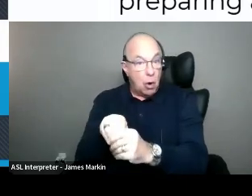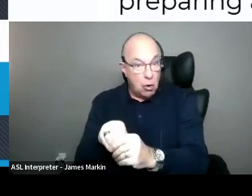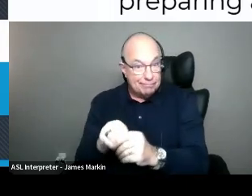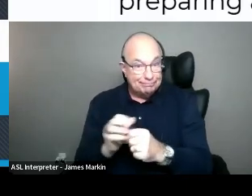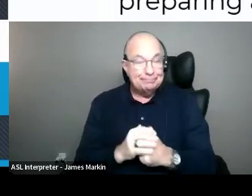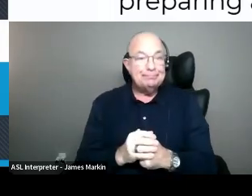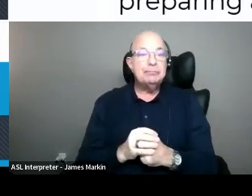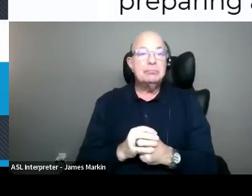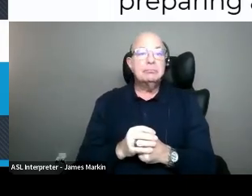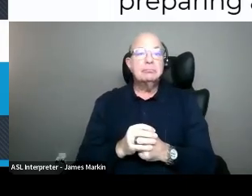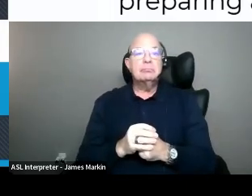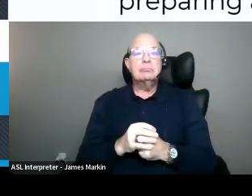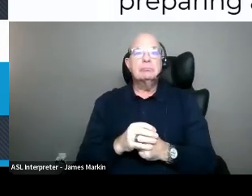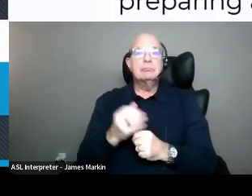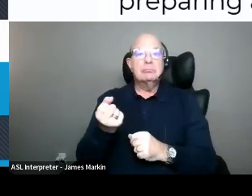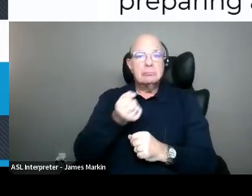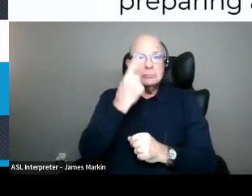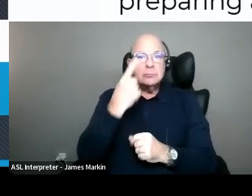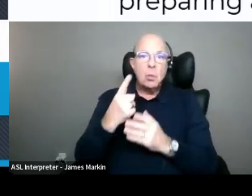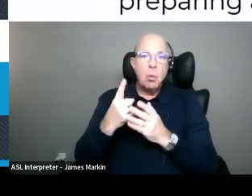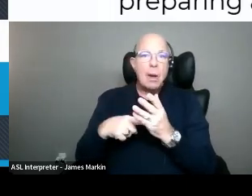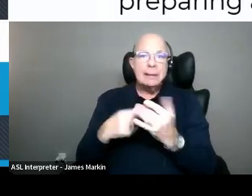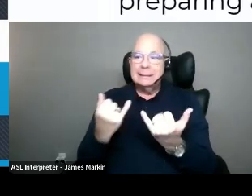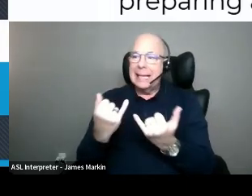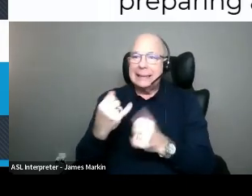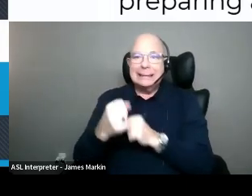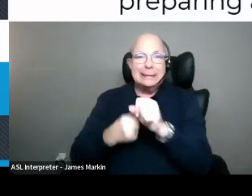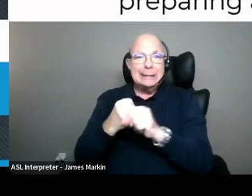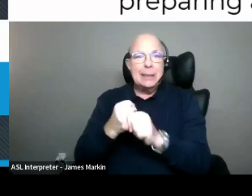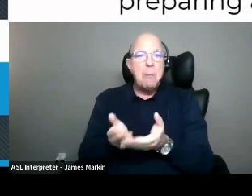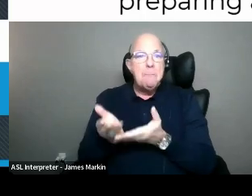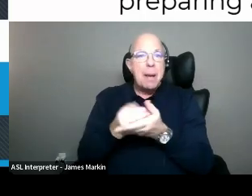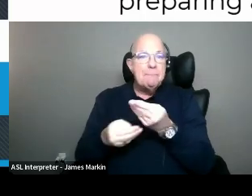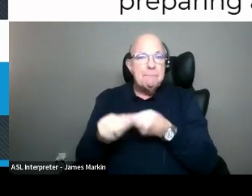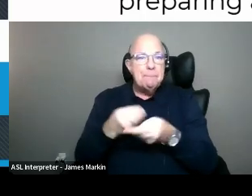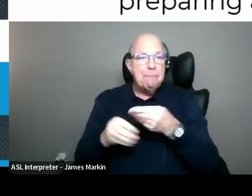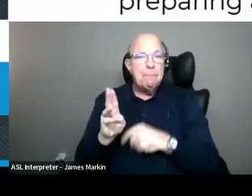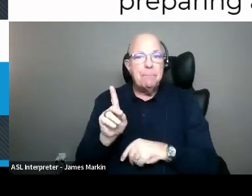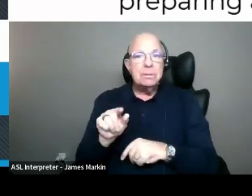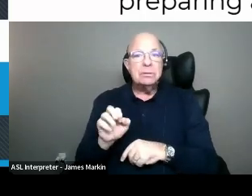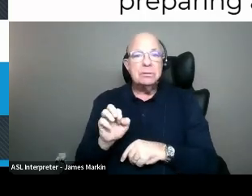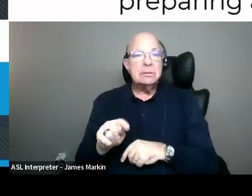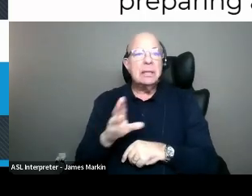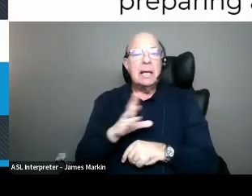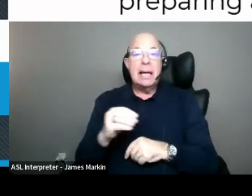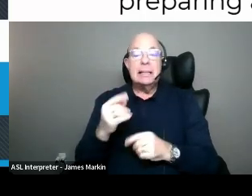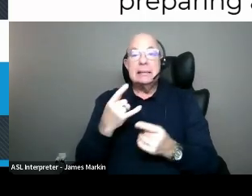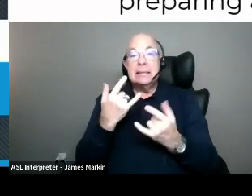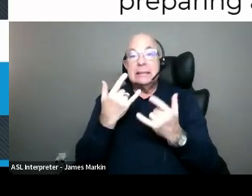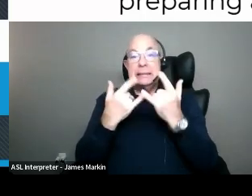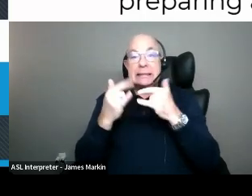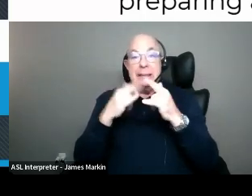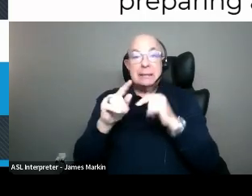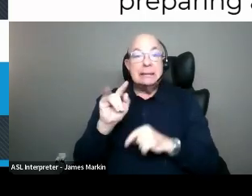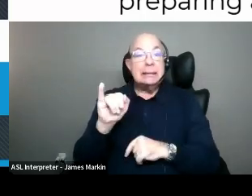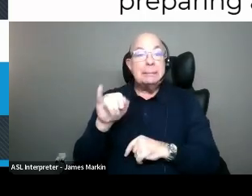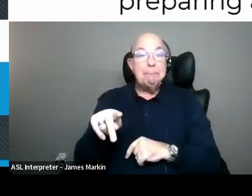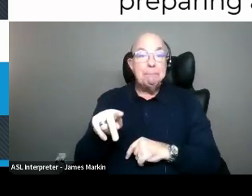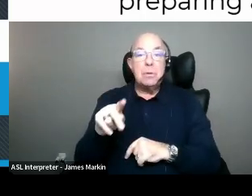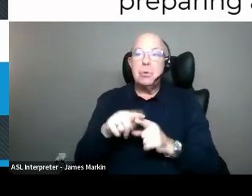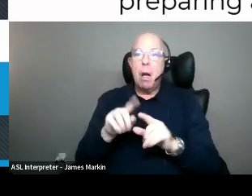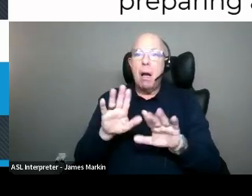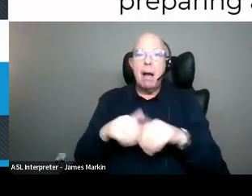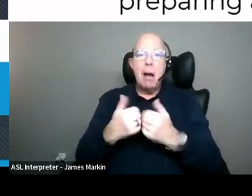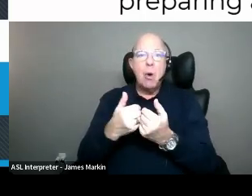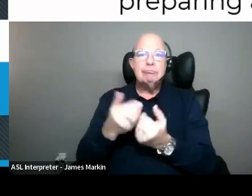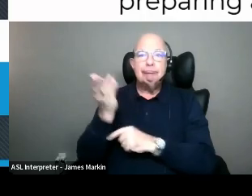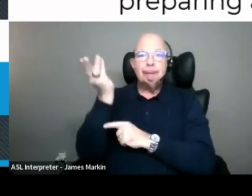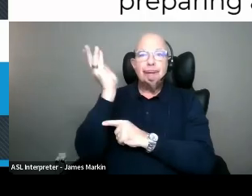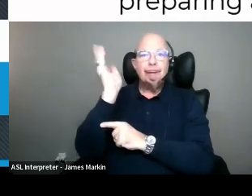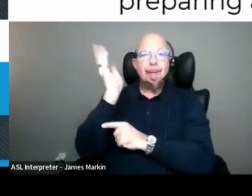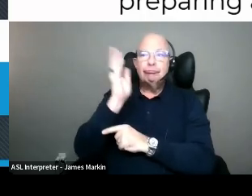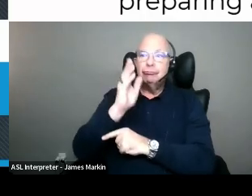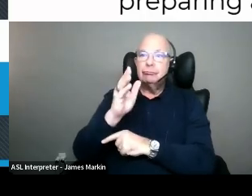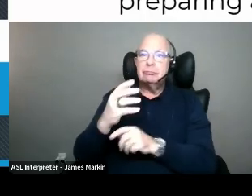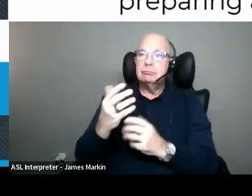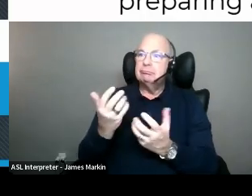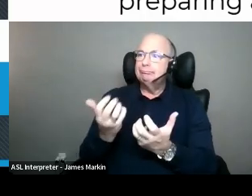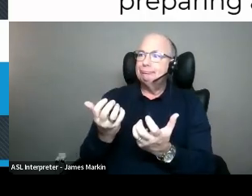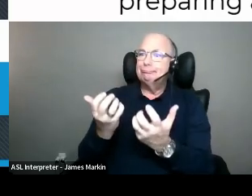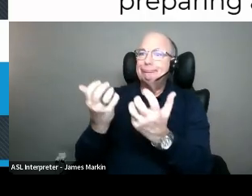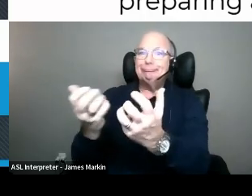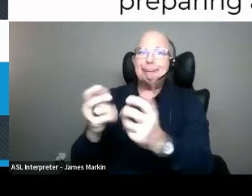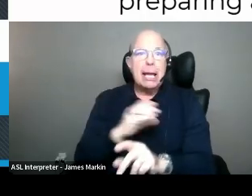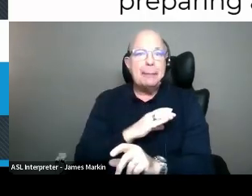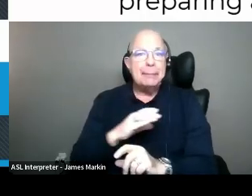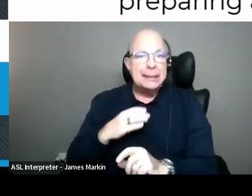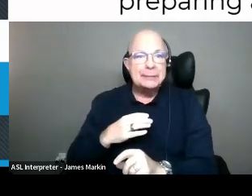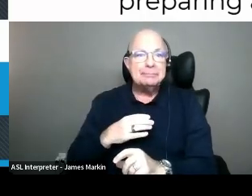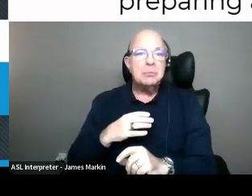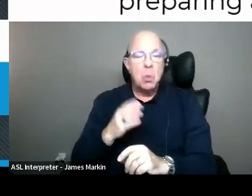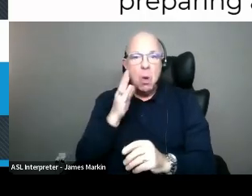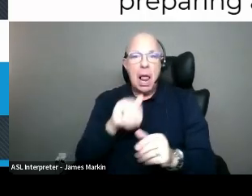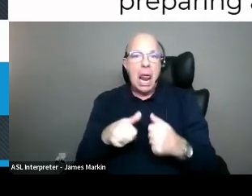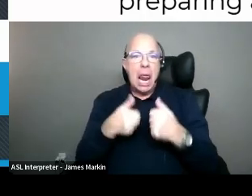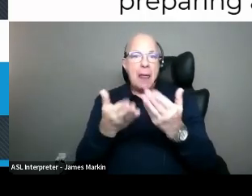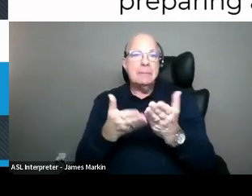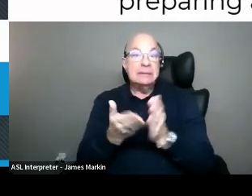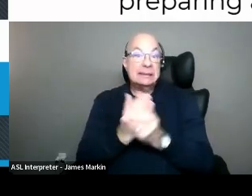Melissa Wong (she/her), SPT: Getting to understand what's in this year's city budget, also some tips and tricks in preparing yourself to, to speak in front of, the members of the budget committee, and, and so we're going to help you build some of those skills.